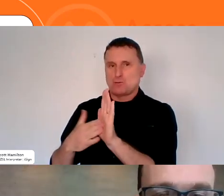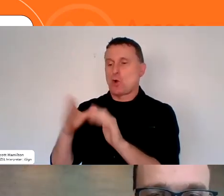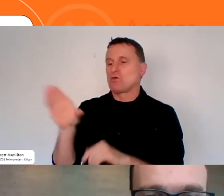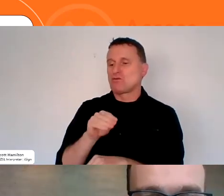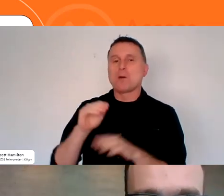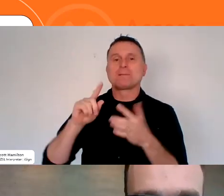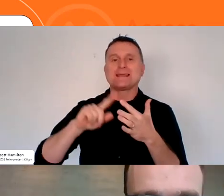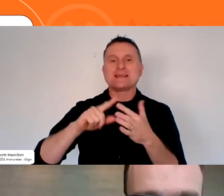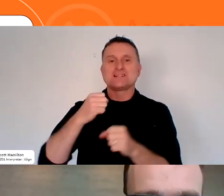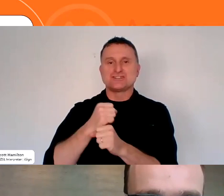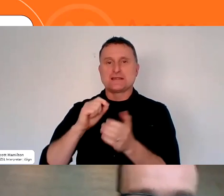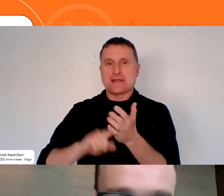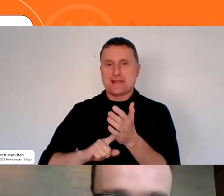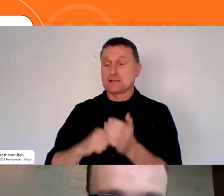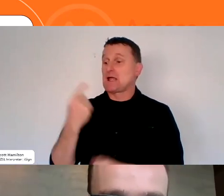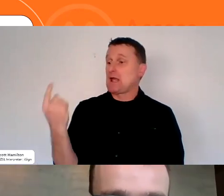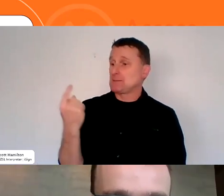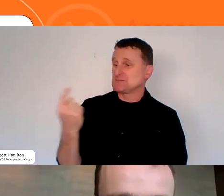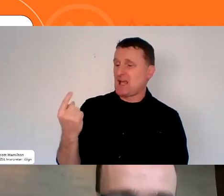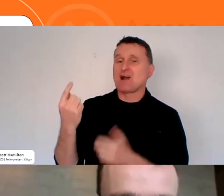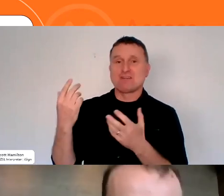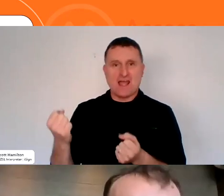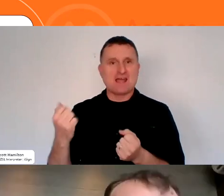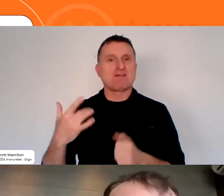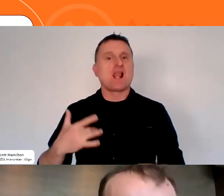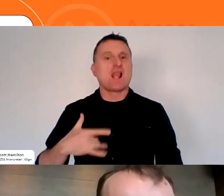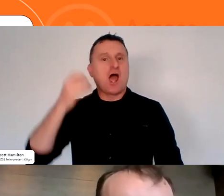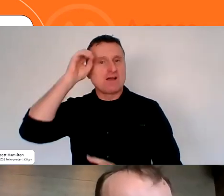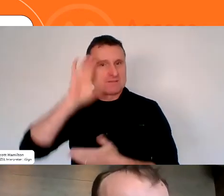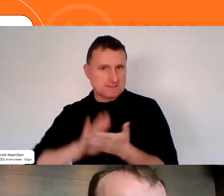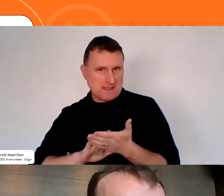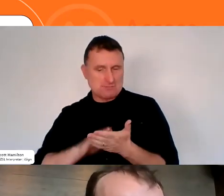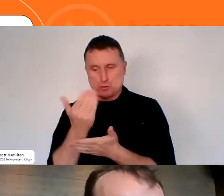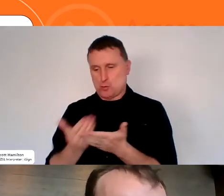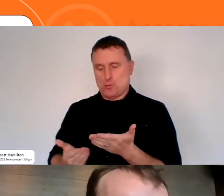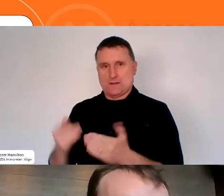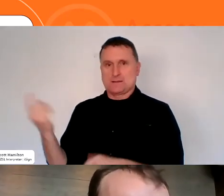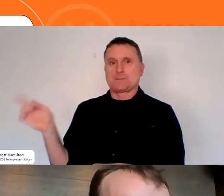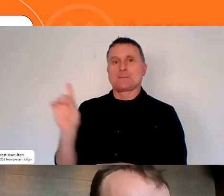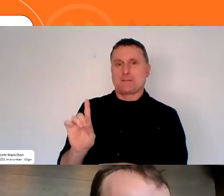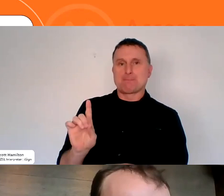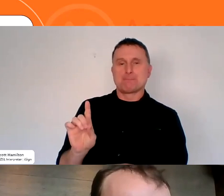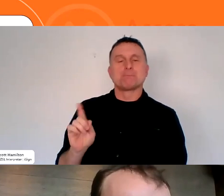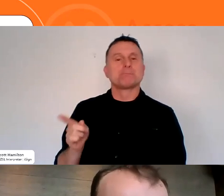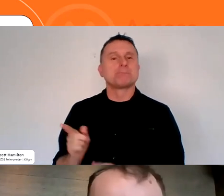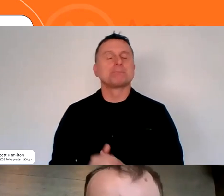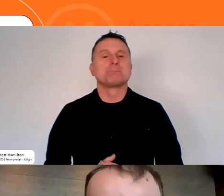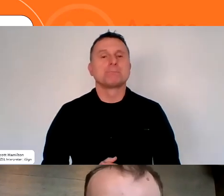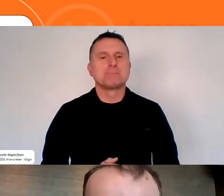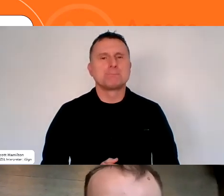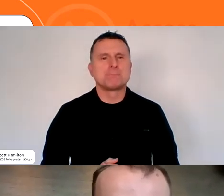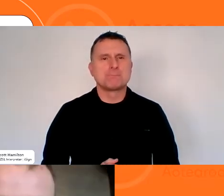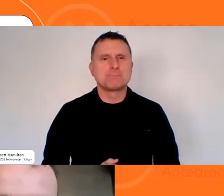experience through his schooling process. Good, I'm unmuted, tick